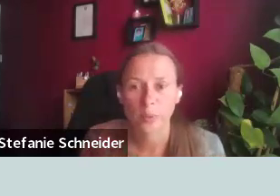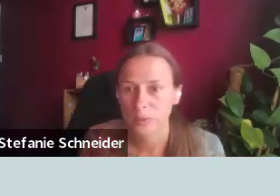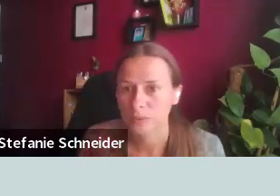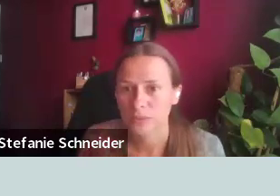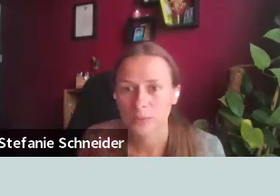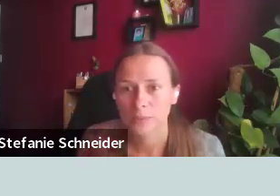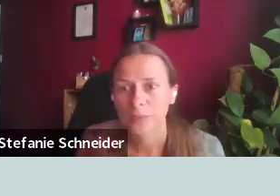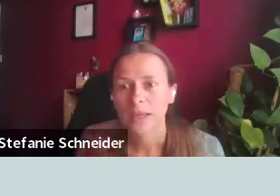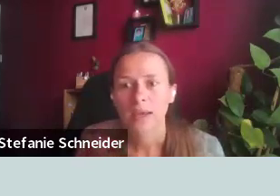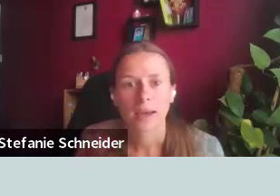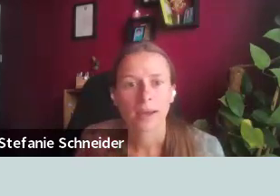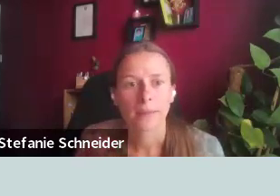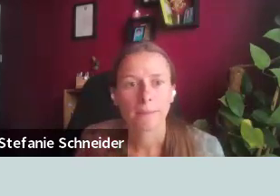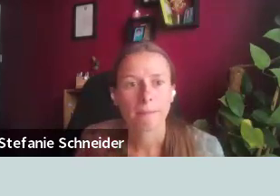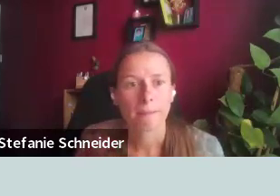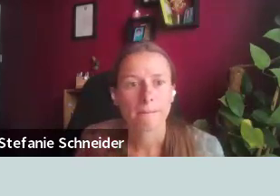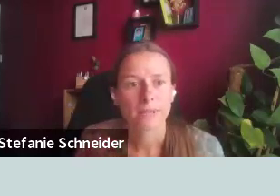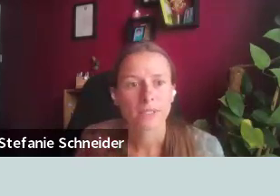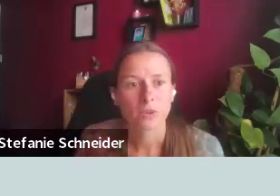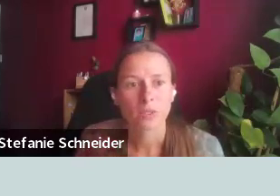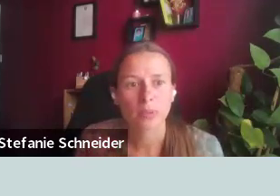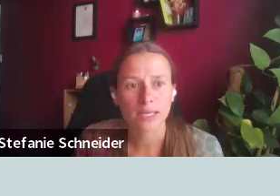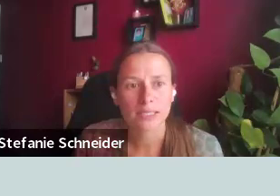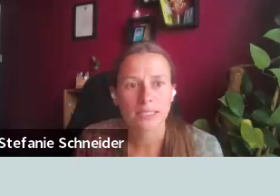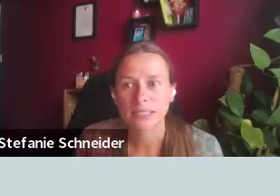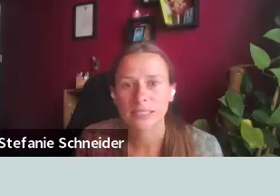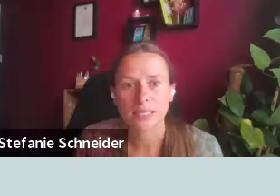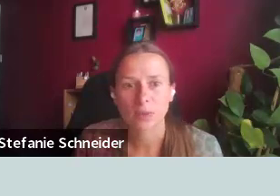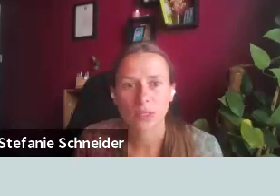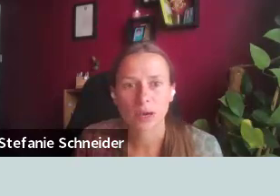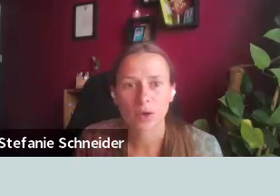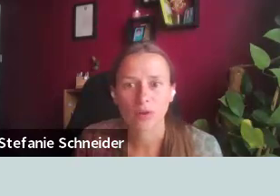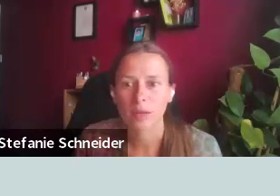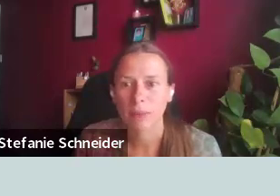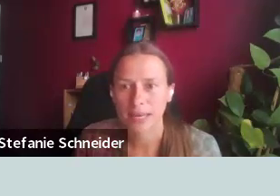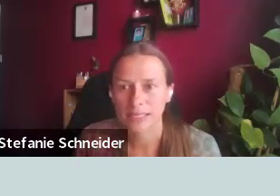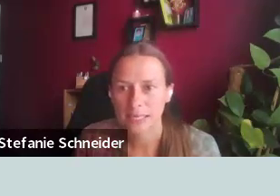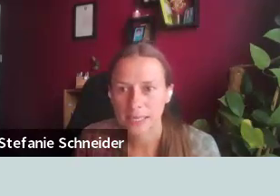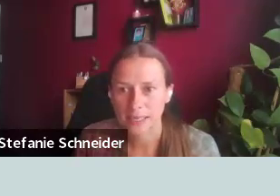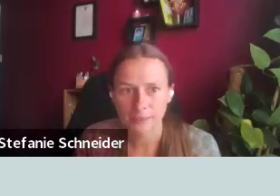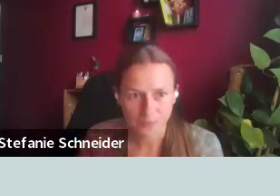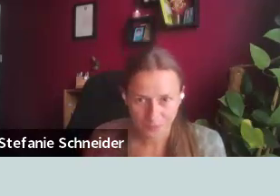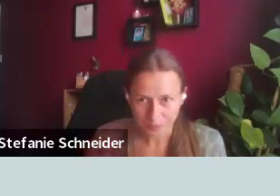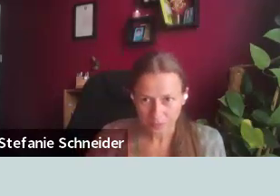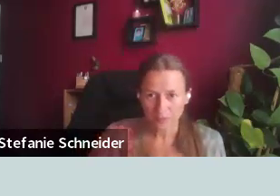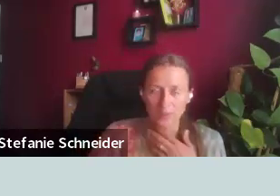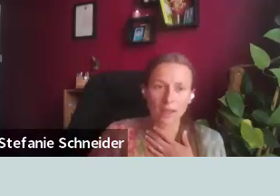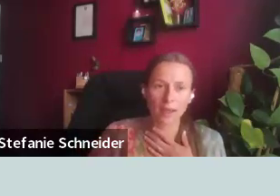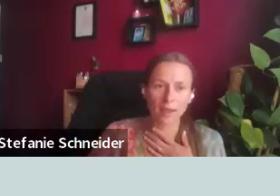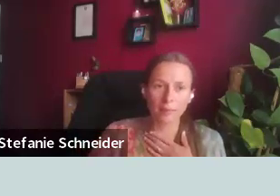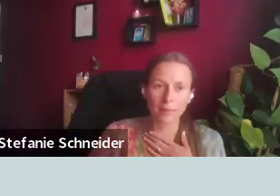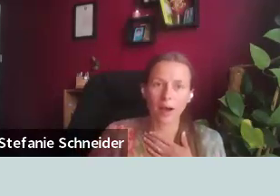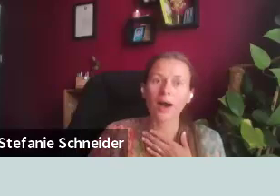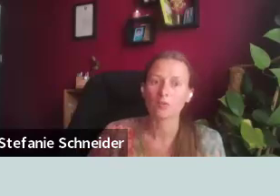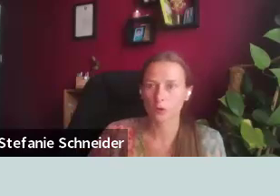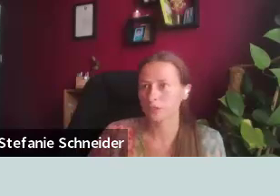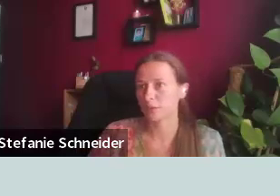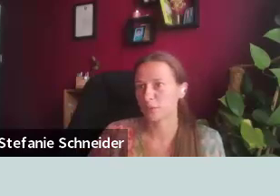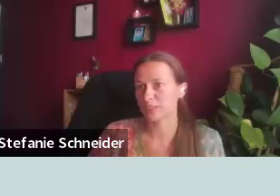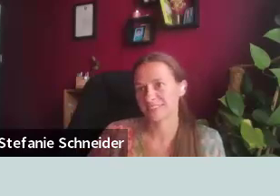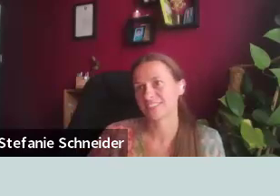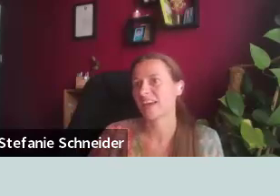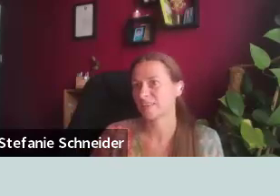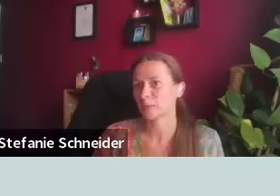what's important. So the practices that we are recommending here are of course that we want to